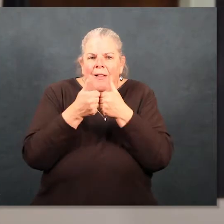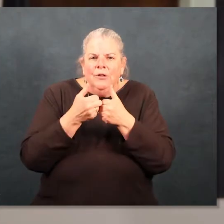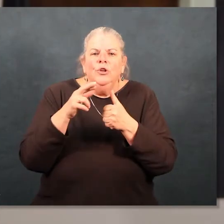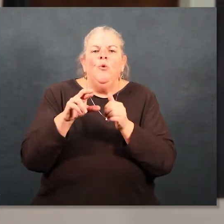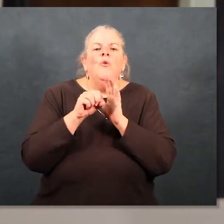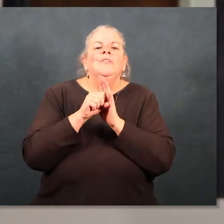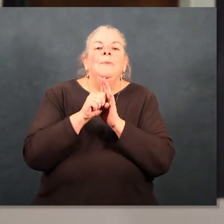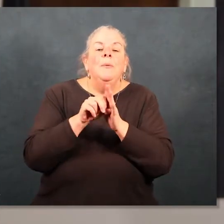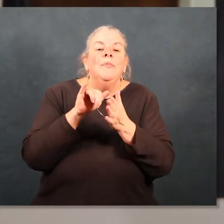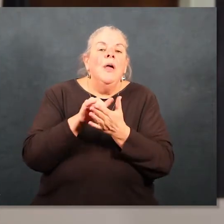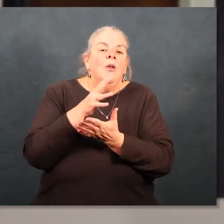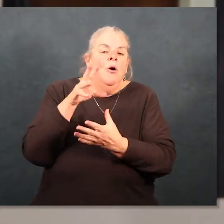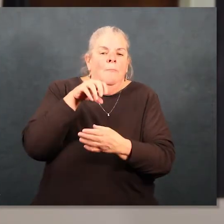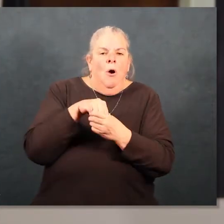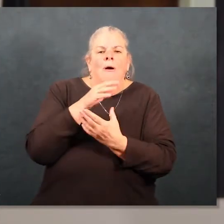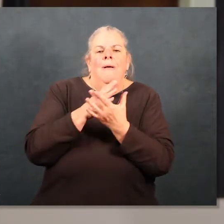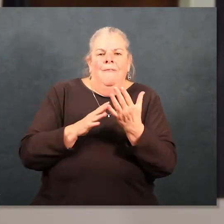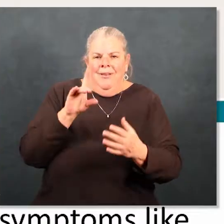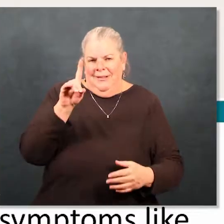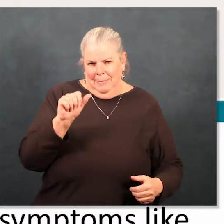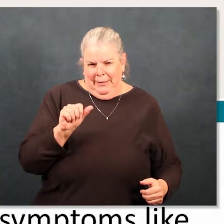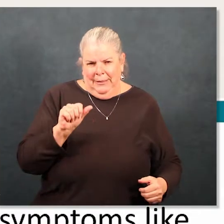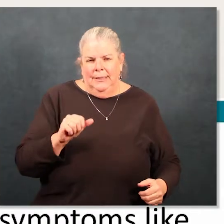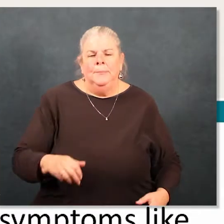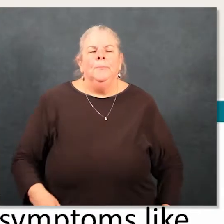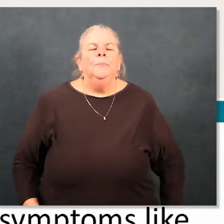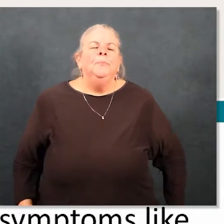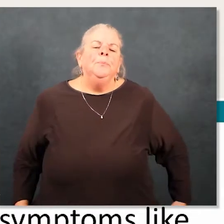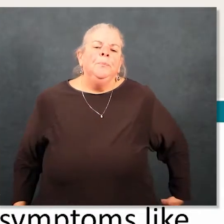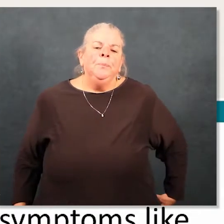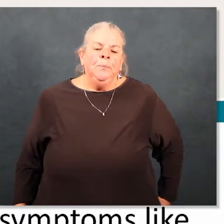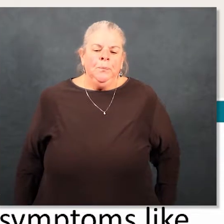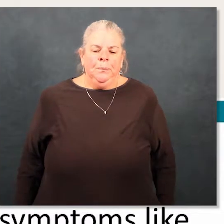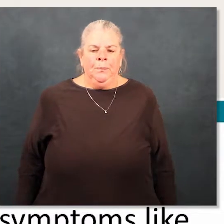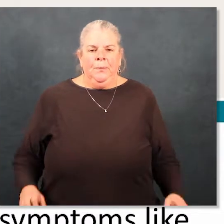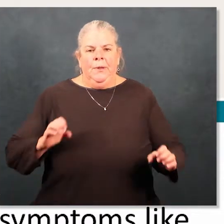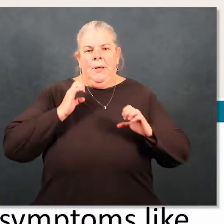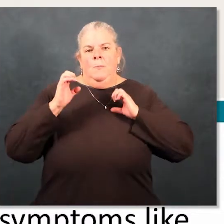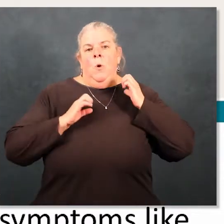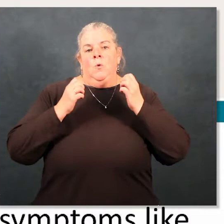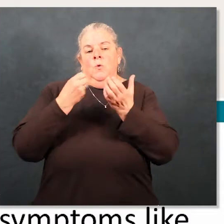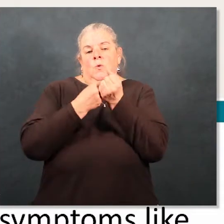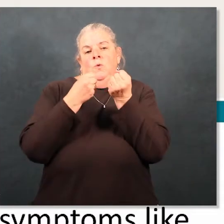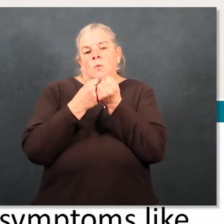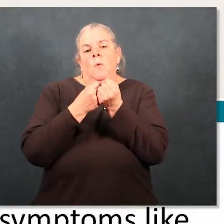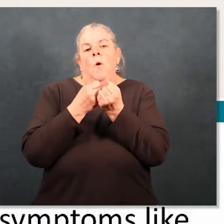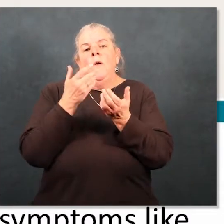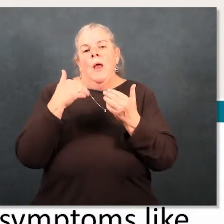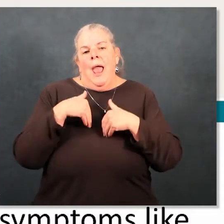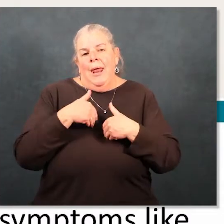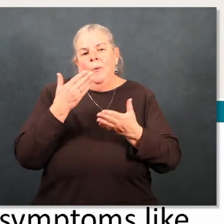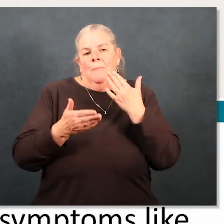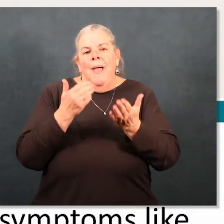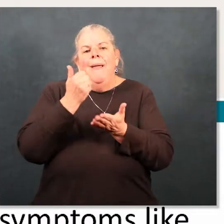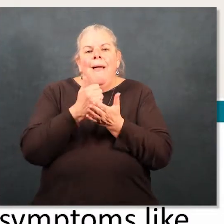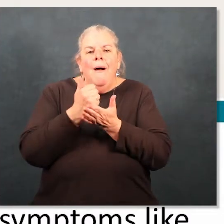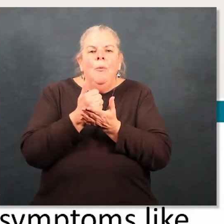that are part of their disability. So an emotional support animal might help a person alleviate depression